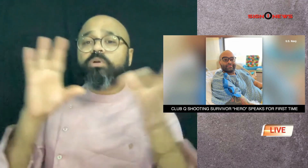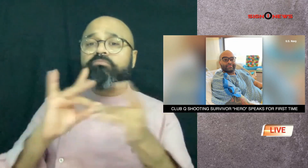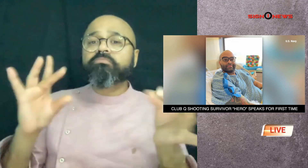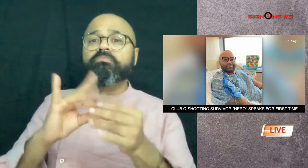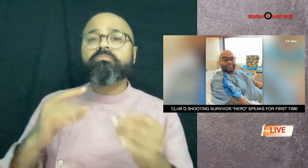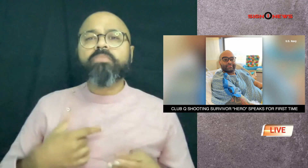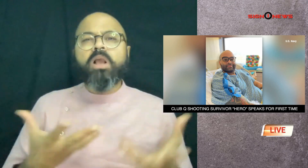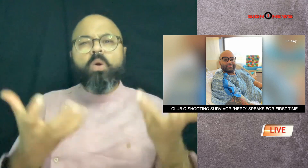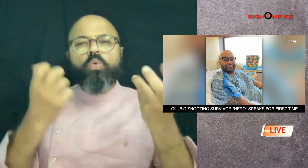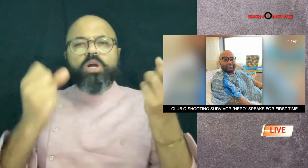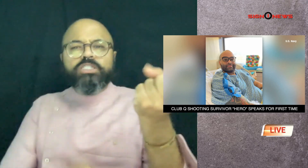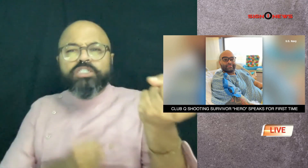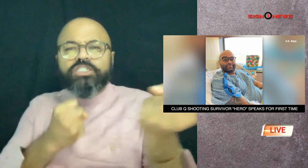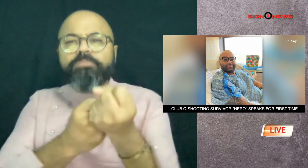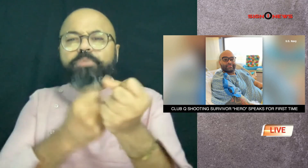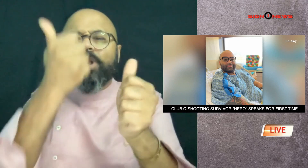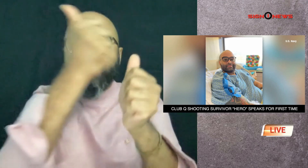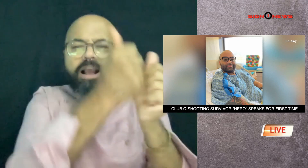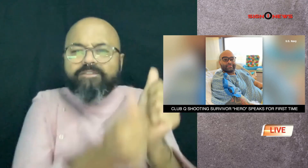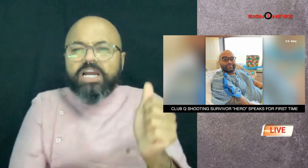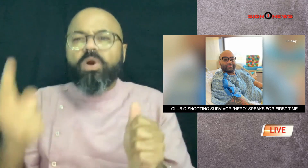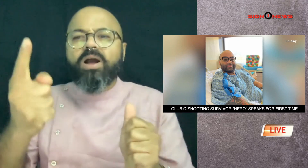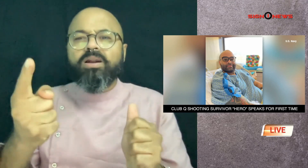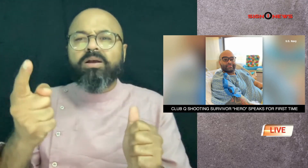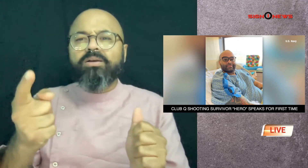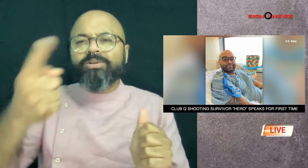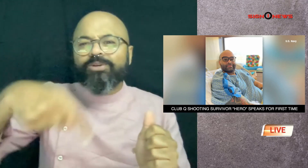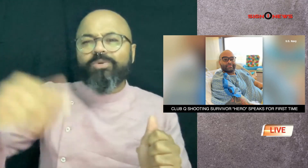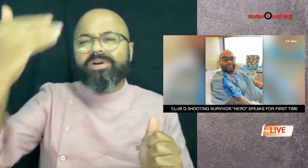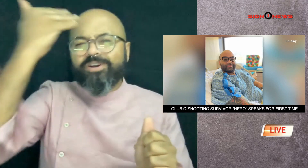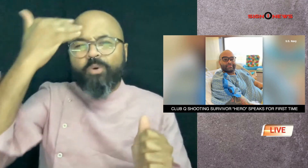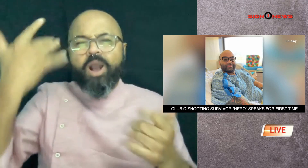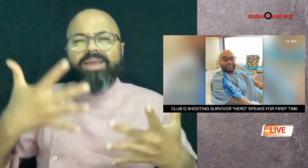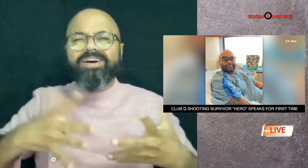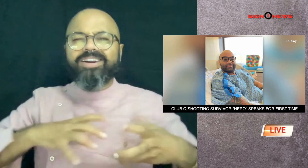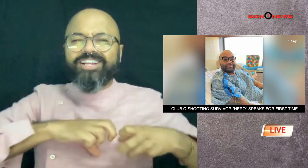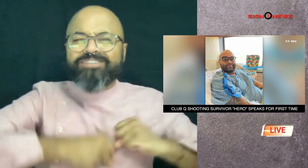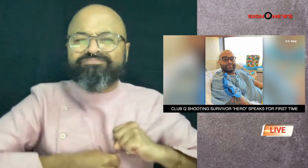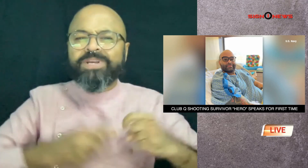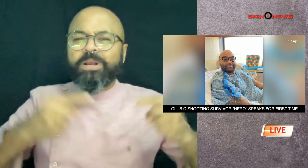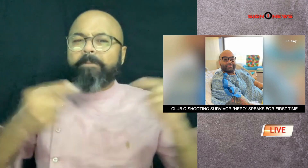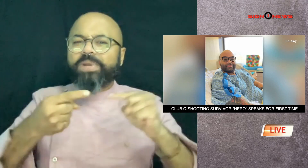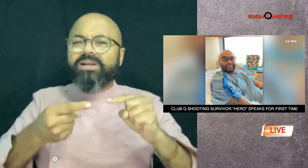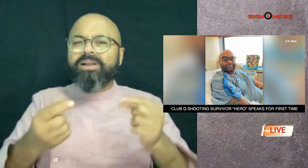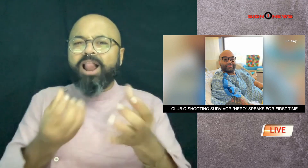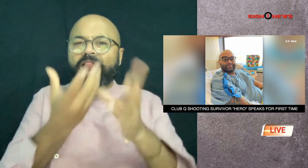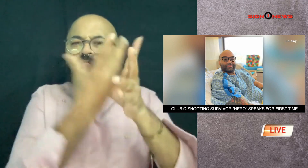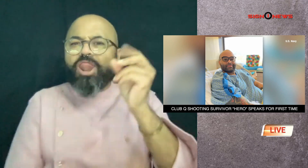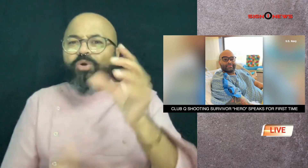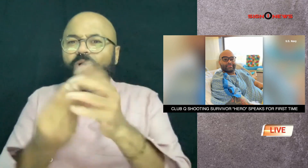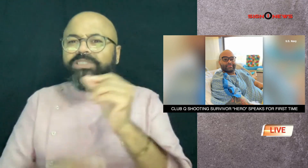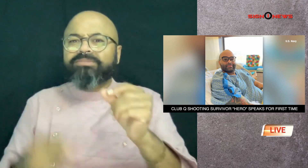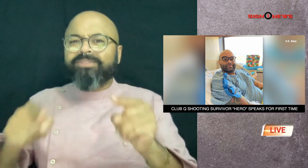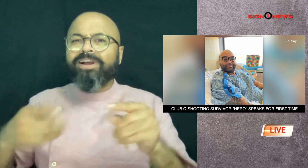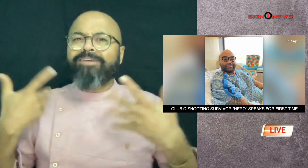he also said quote I want to support everyone who has known the pain and